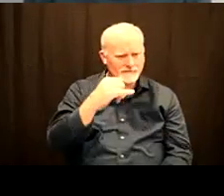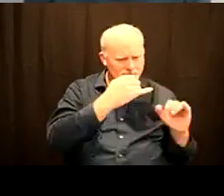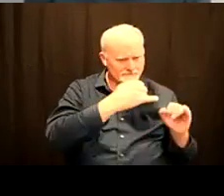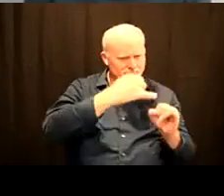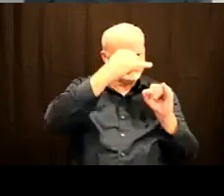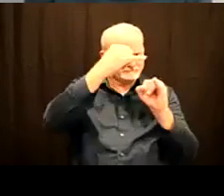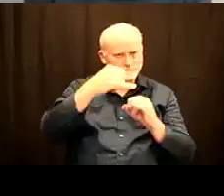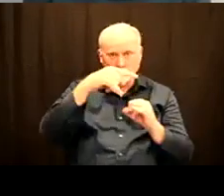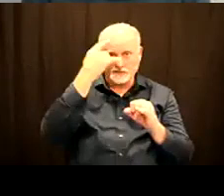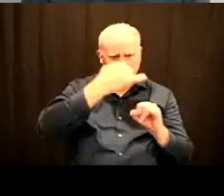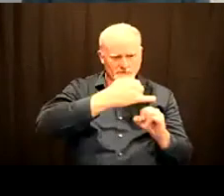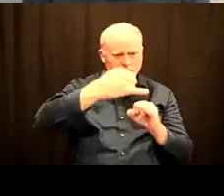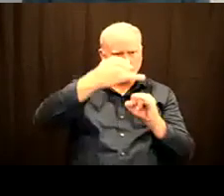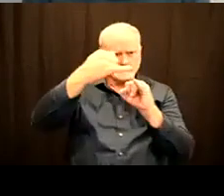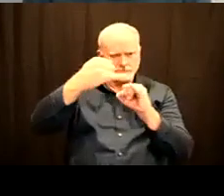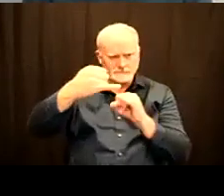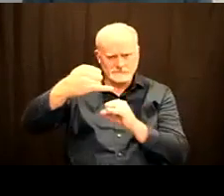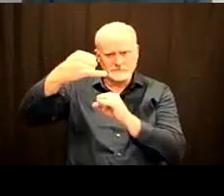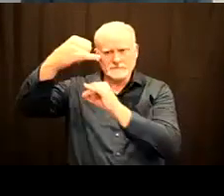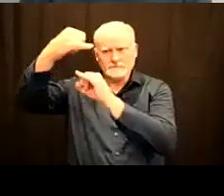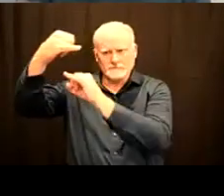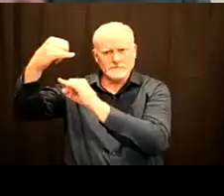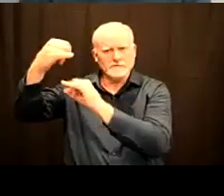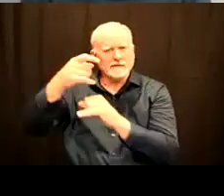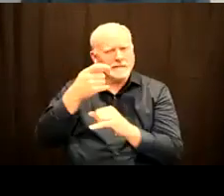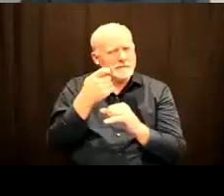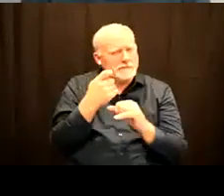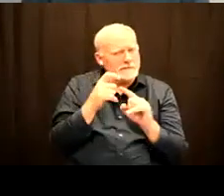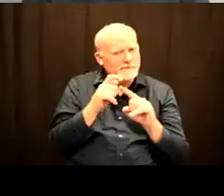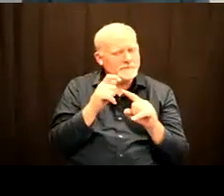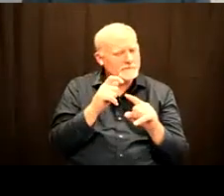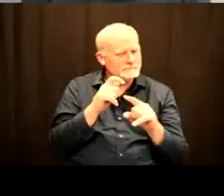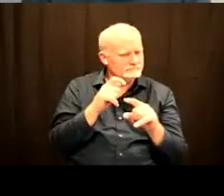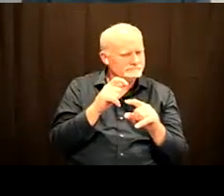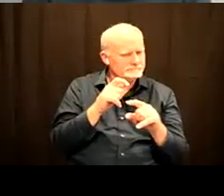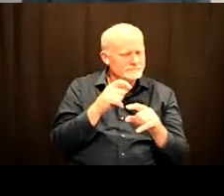and it's at a slightly different scale that is missing from the right that i forgot to include